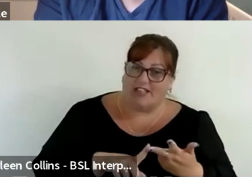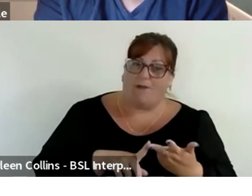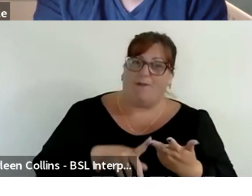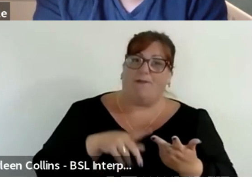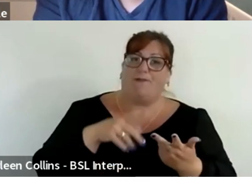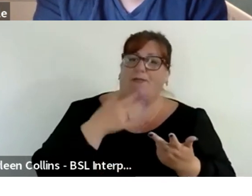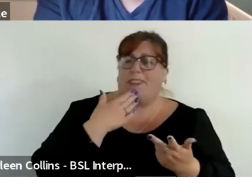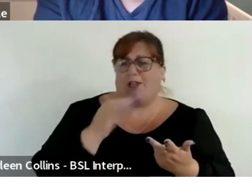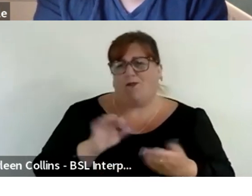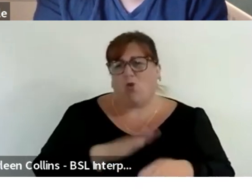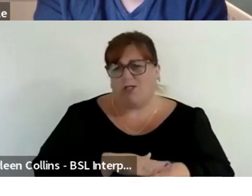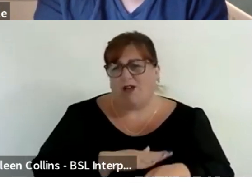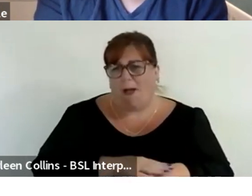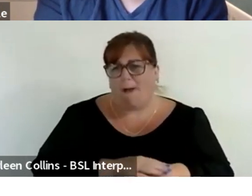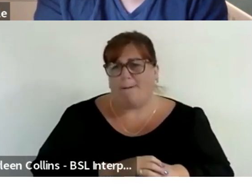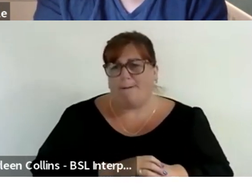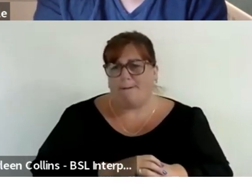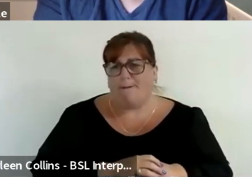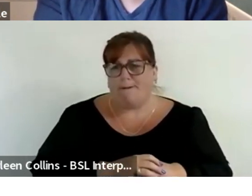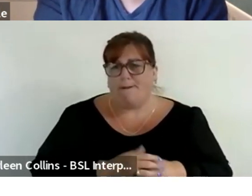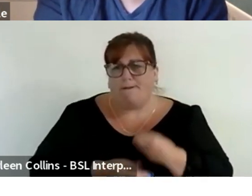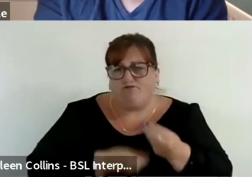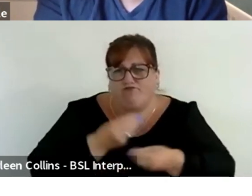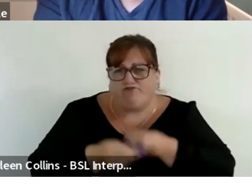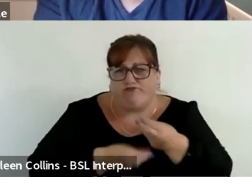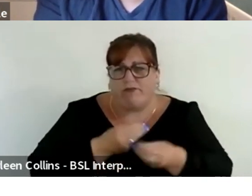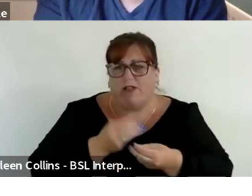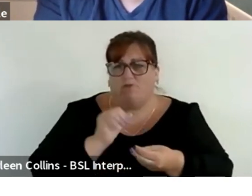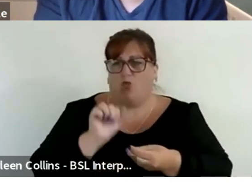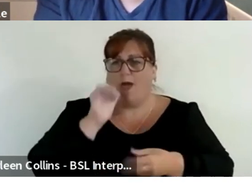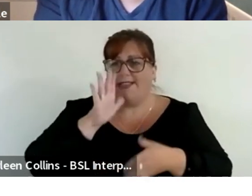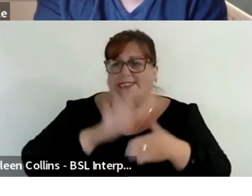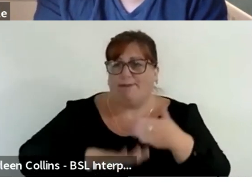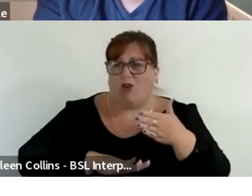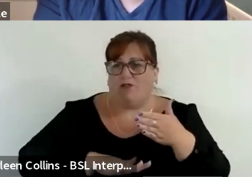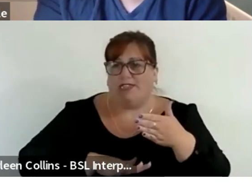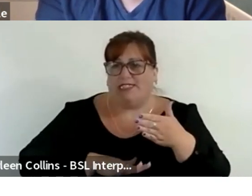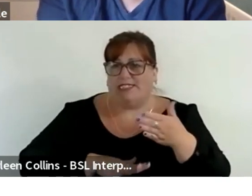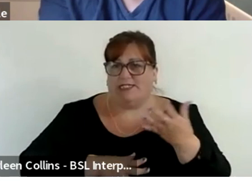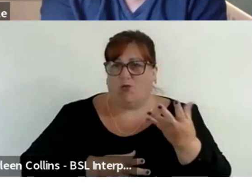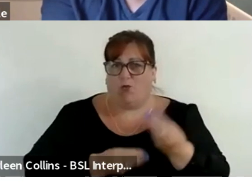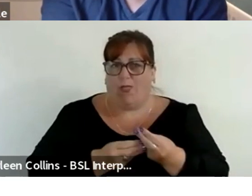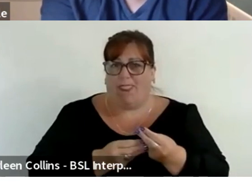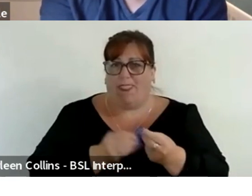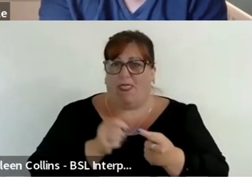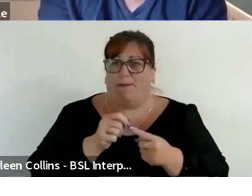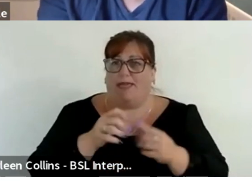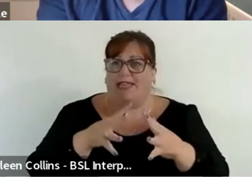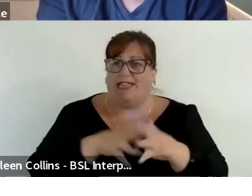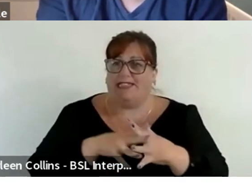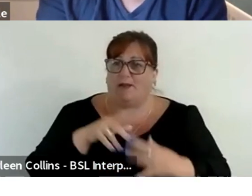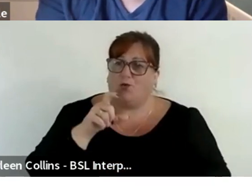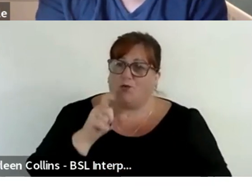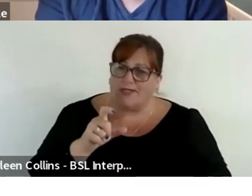And letting our audience know about the help and support that is available at PwC.